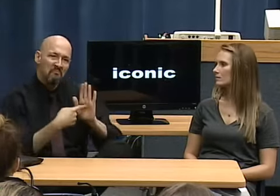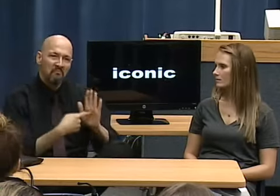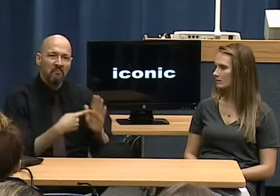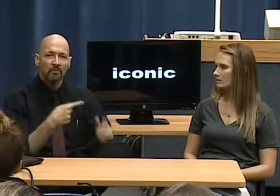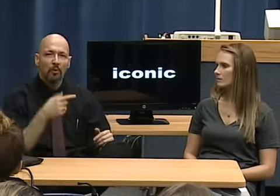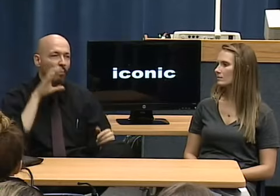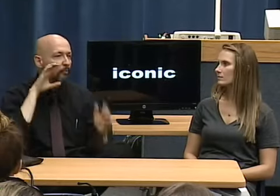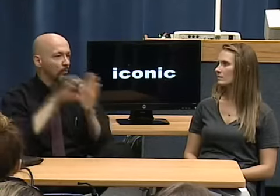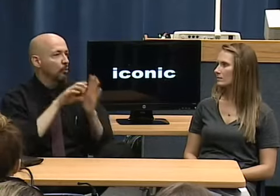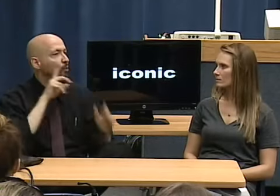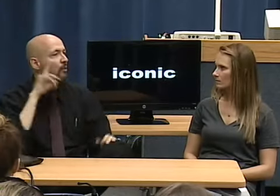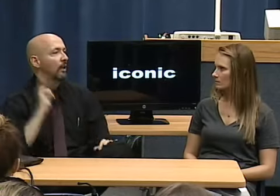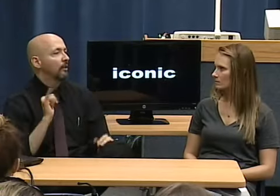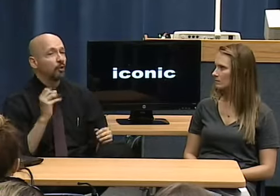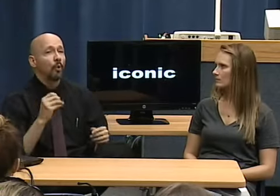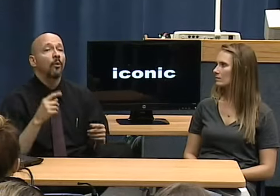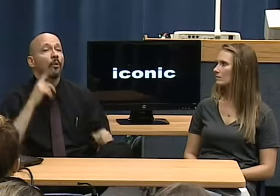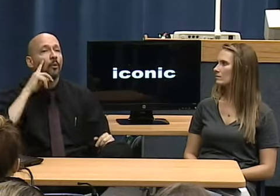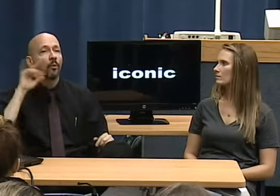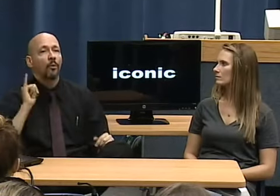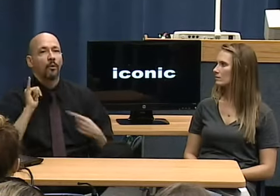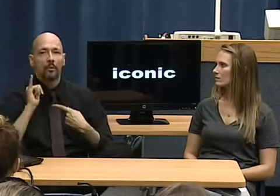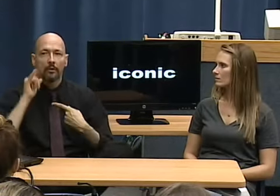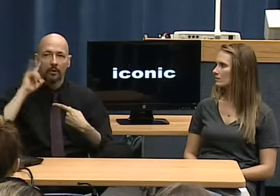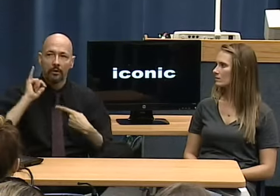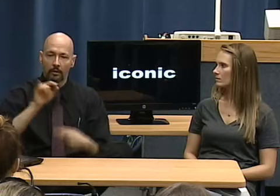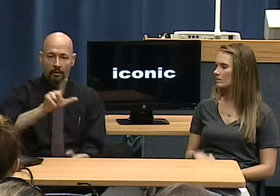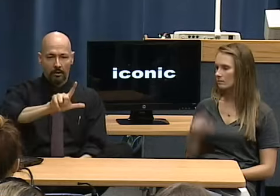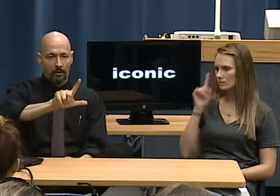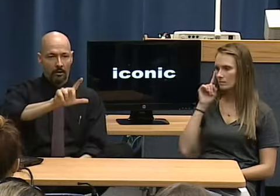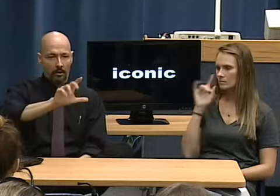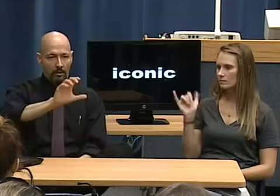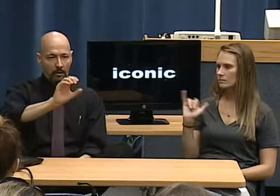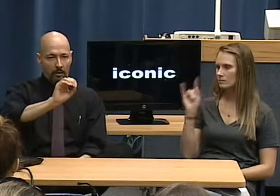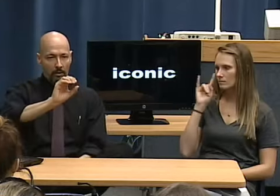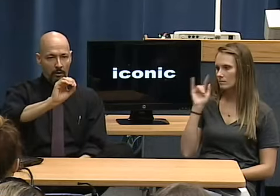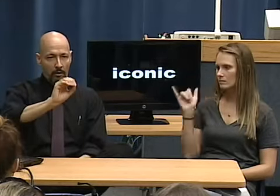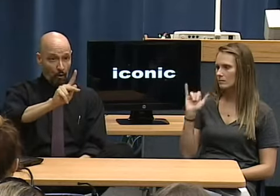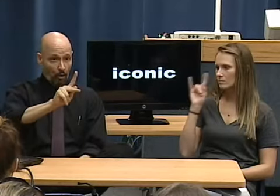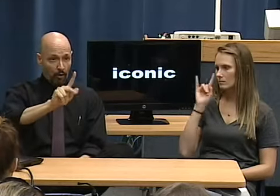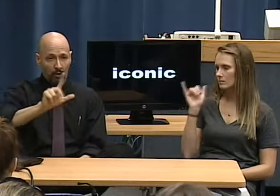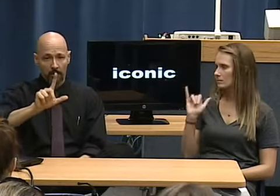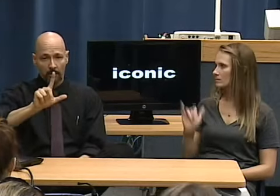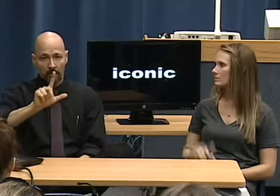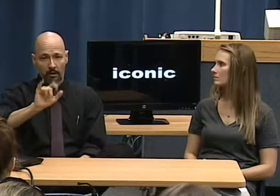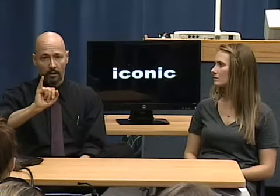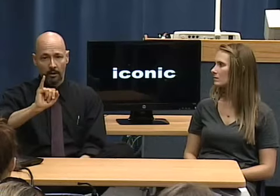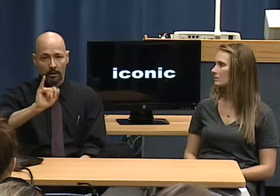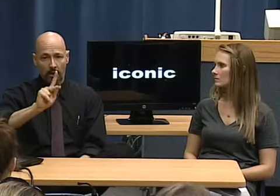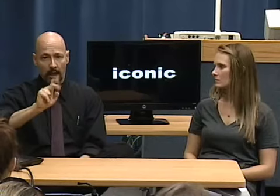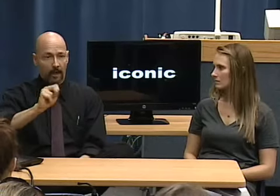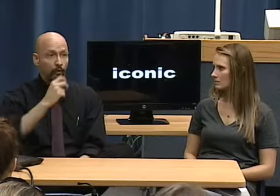It shows a picture of what it looks like. Look like. L-O-O-K L-I-K-E